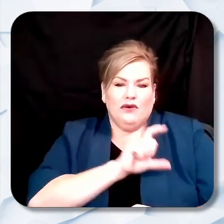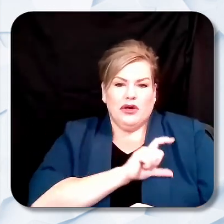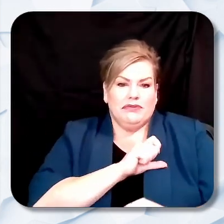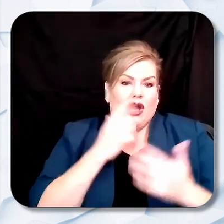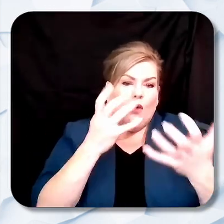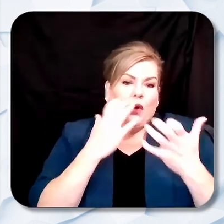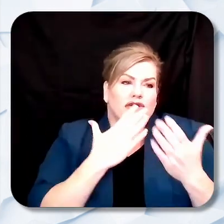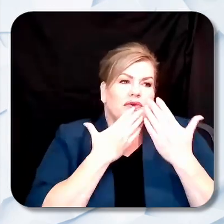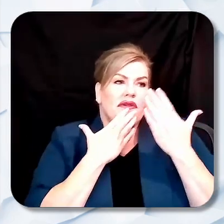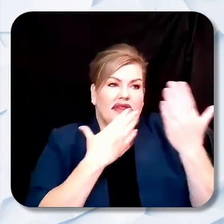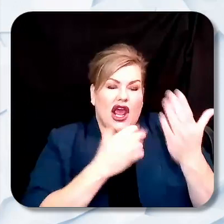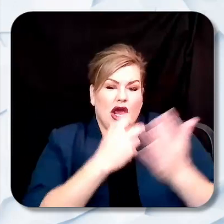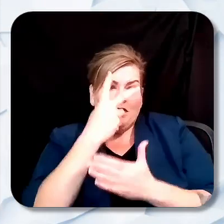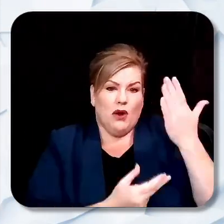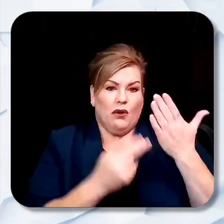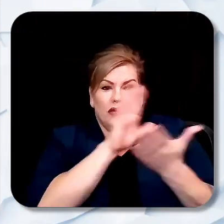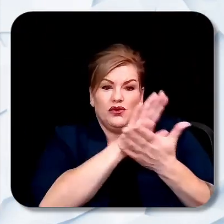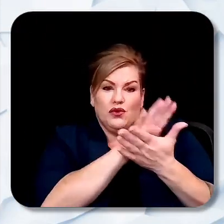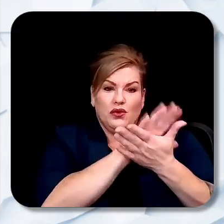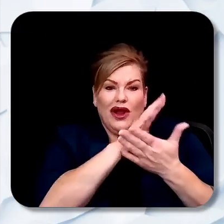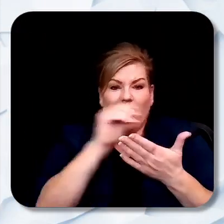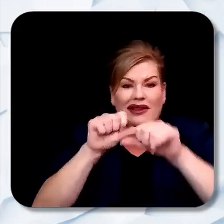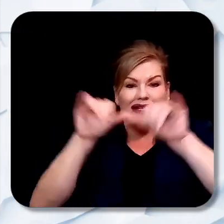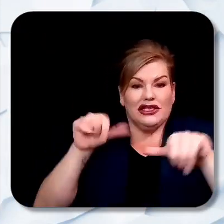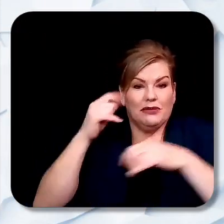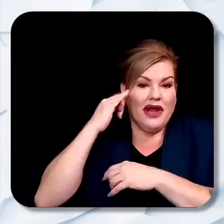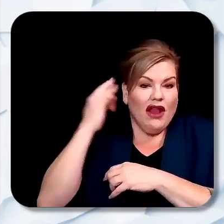to the school system in California for hosting this conversation. All of us have to be talking.